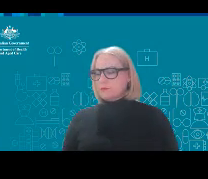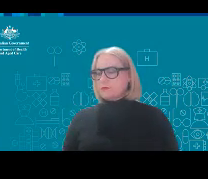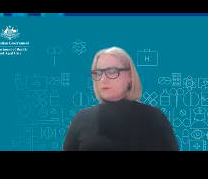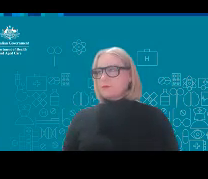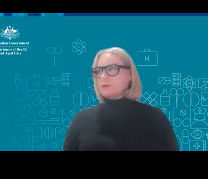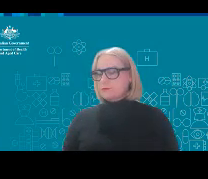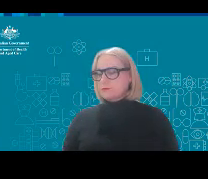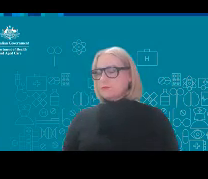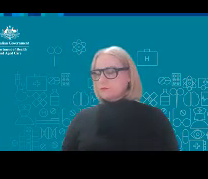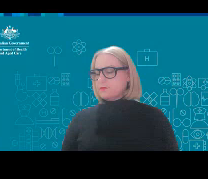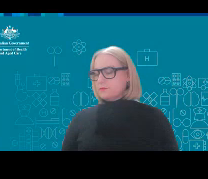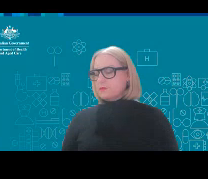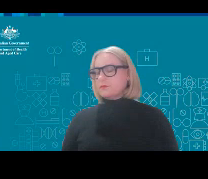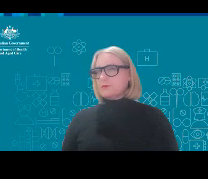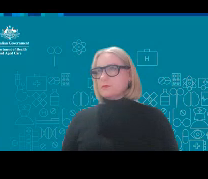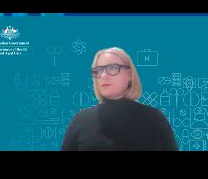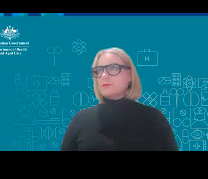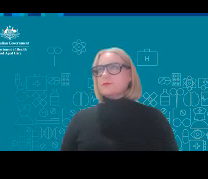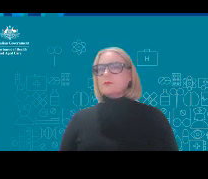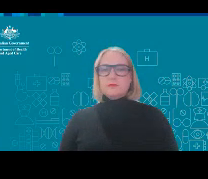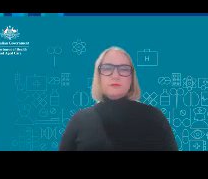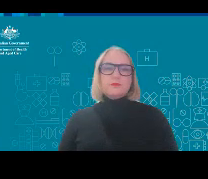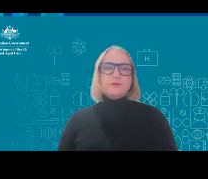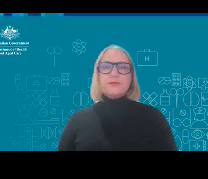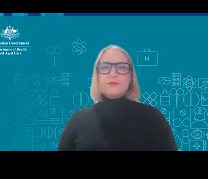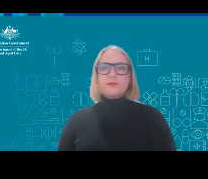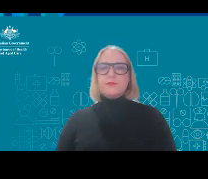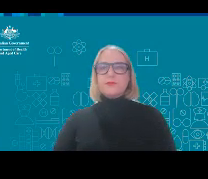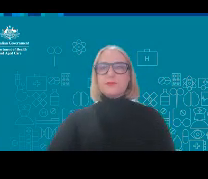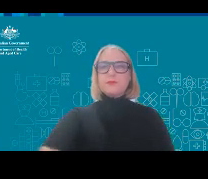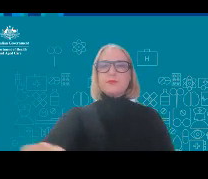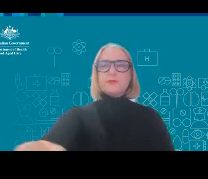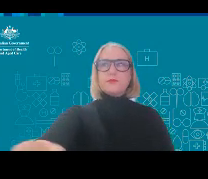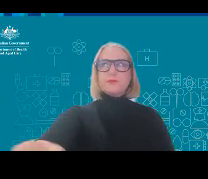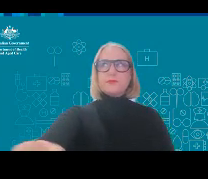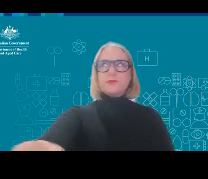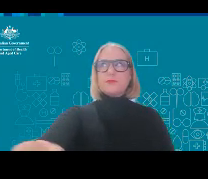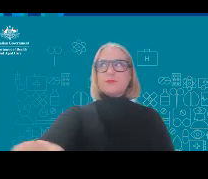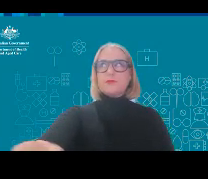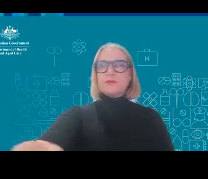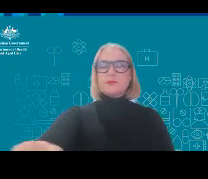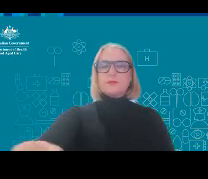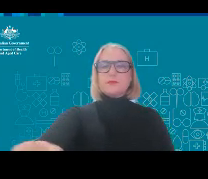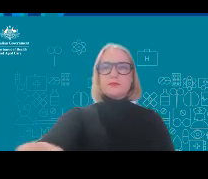if those services are in the registration categories of residential care which is Category 6, nursing and